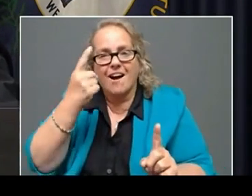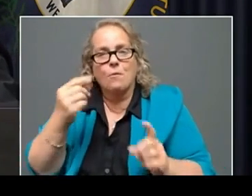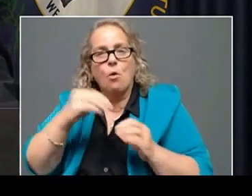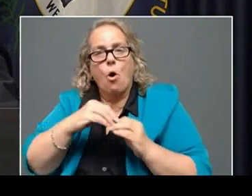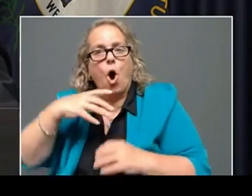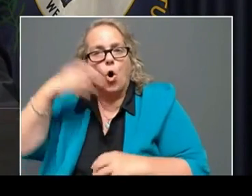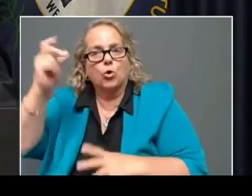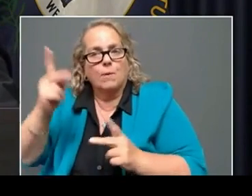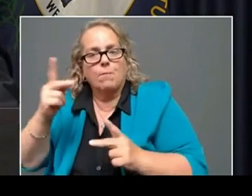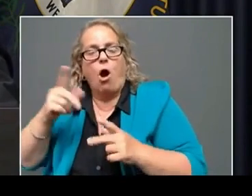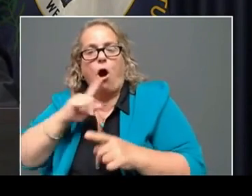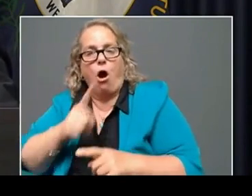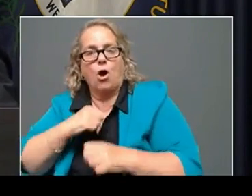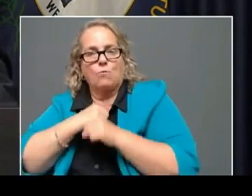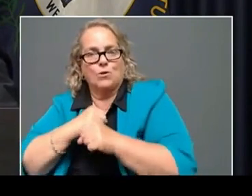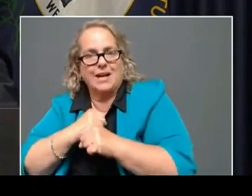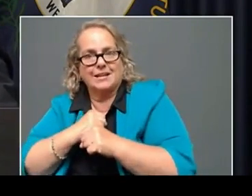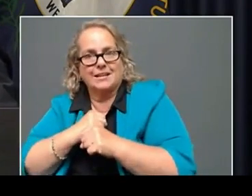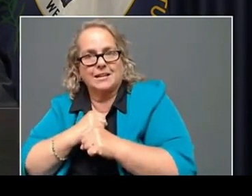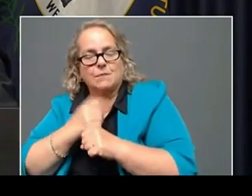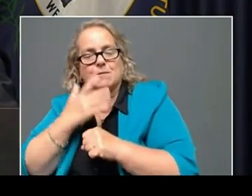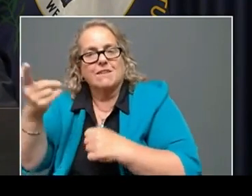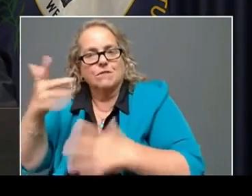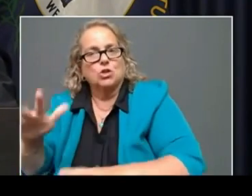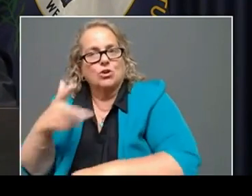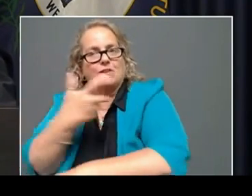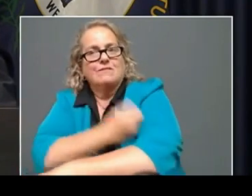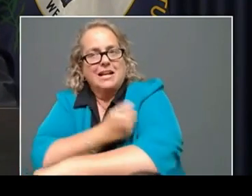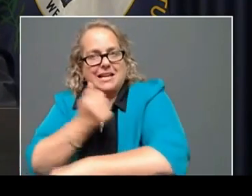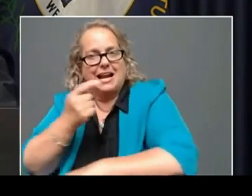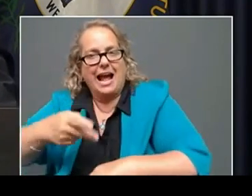because they've been vaccinated at a higher rate. So this this is one that